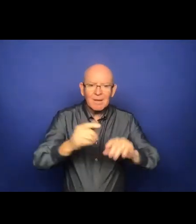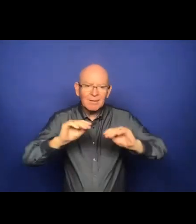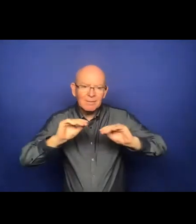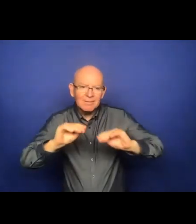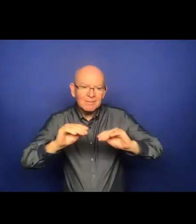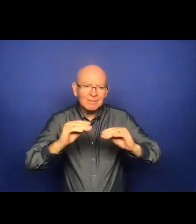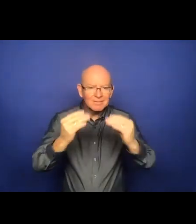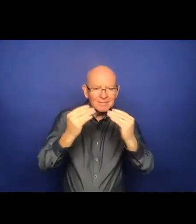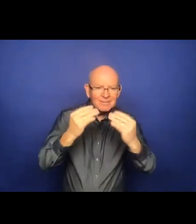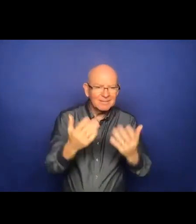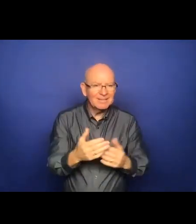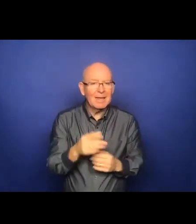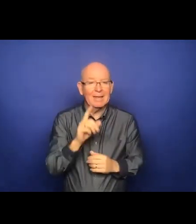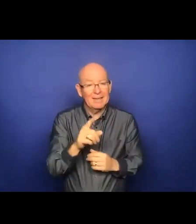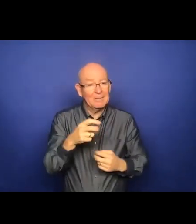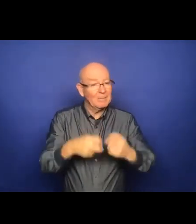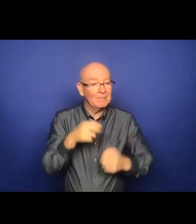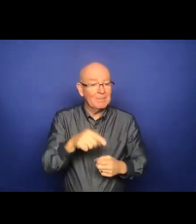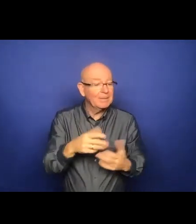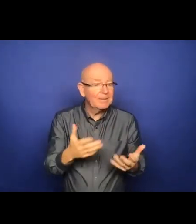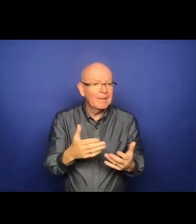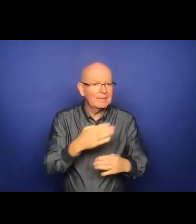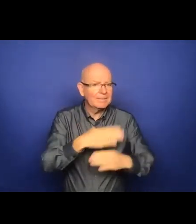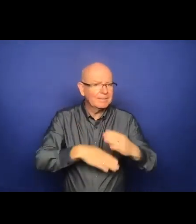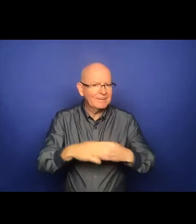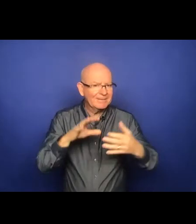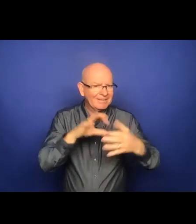also no existing policy data integration monitoring tool for